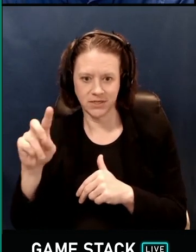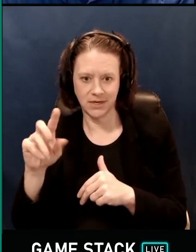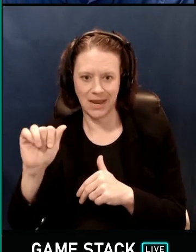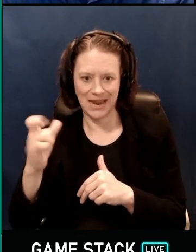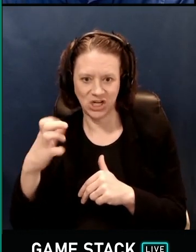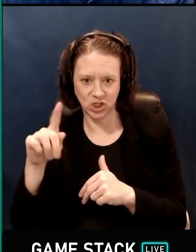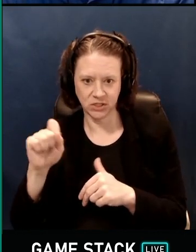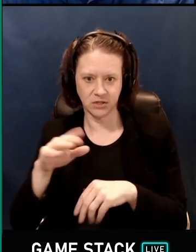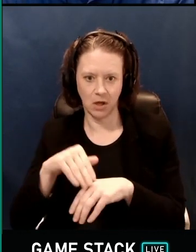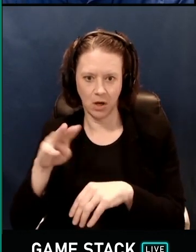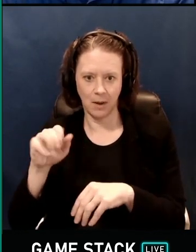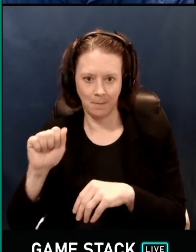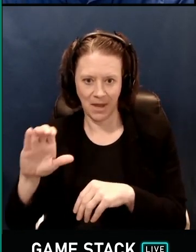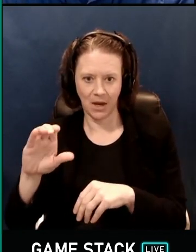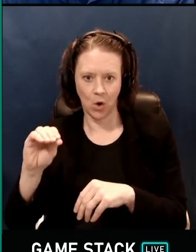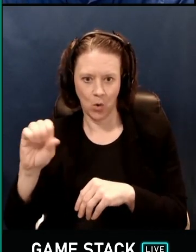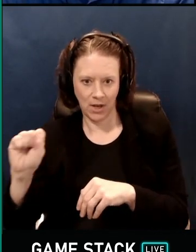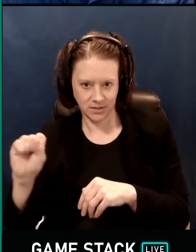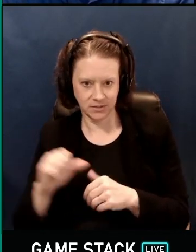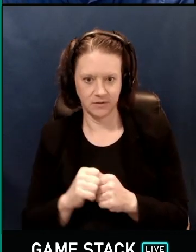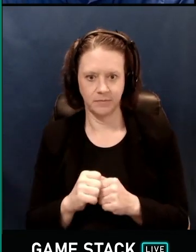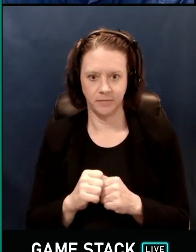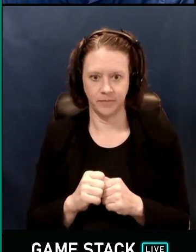This table is a timing